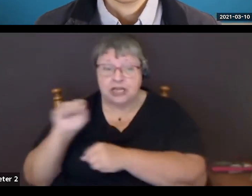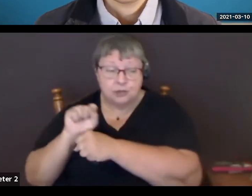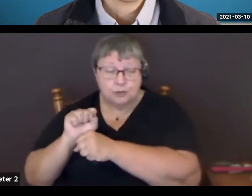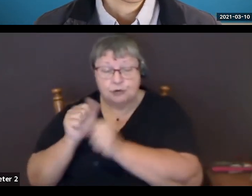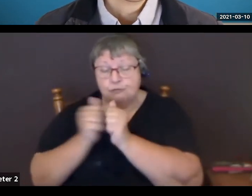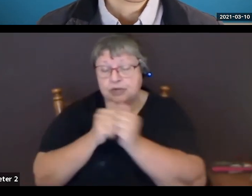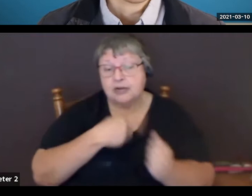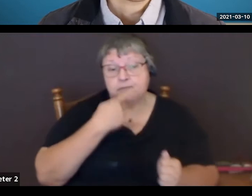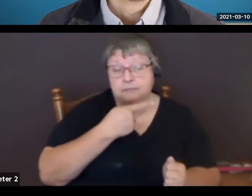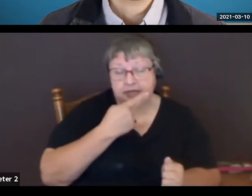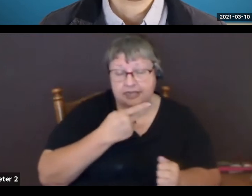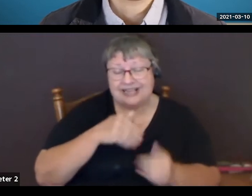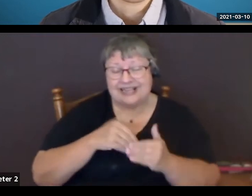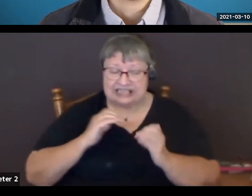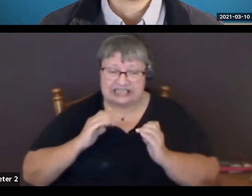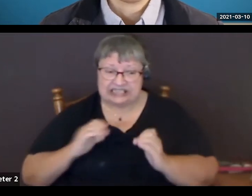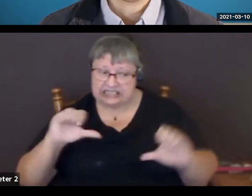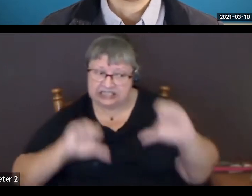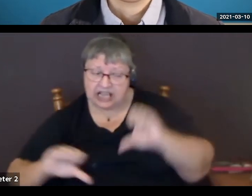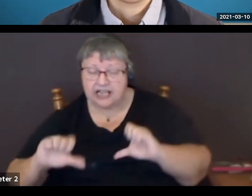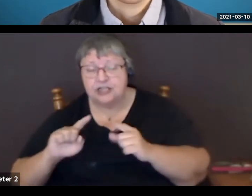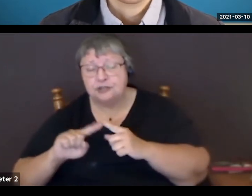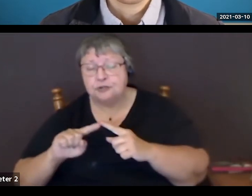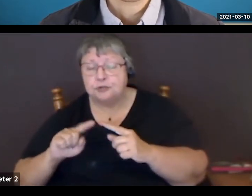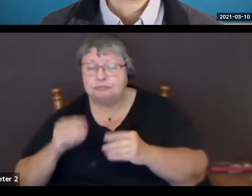in citizen science to inform how we govern.